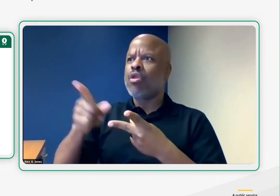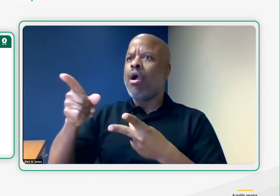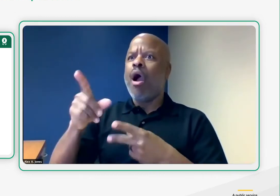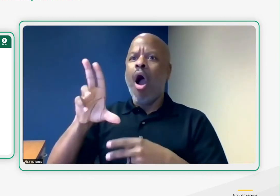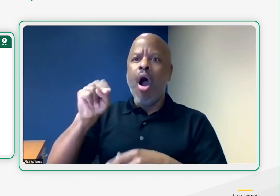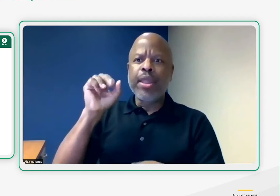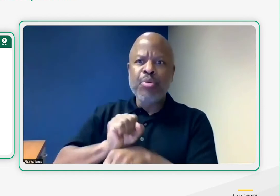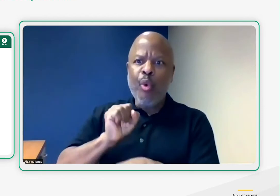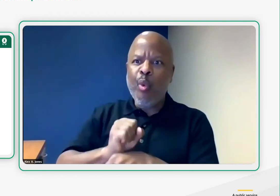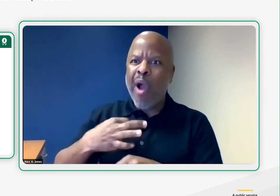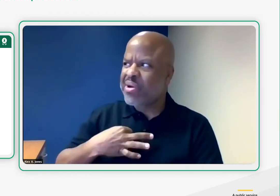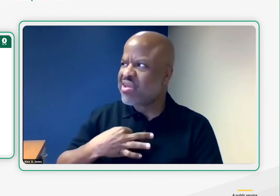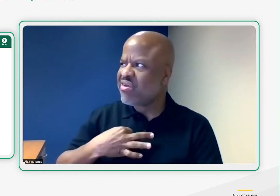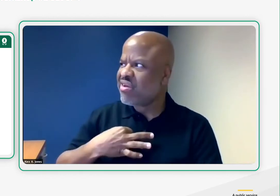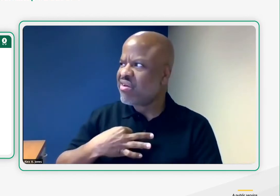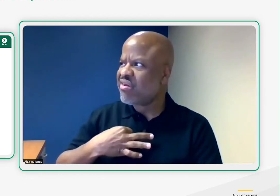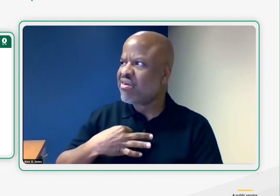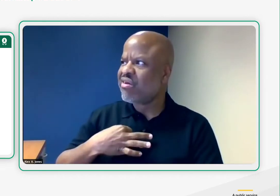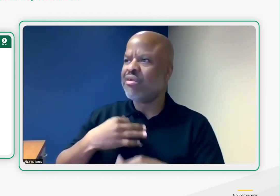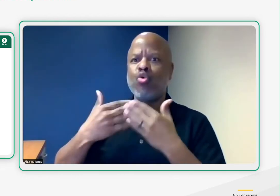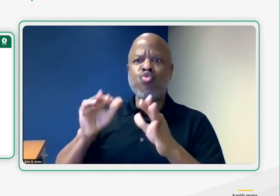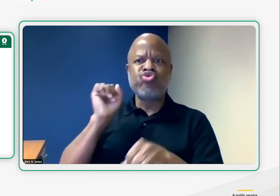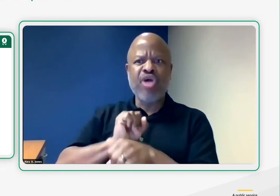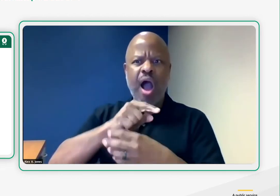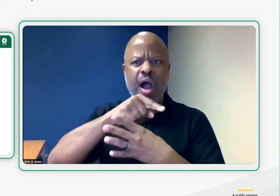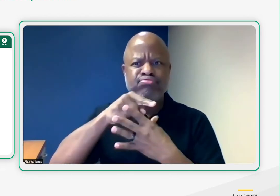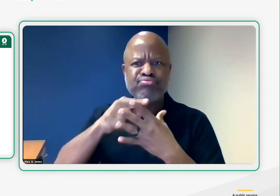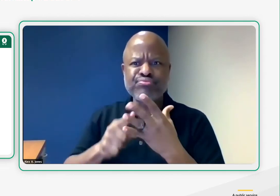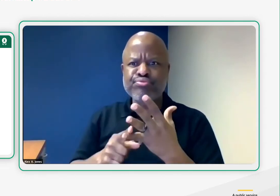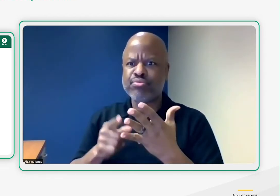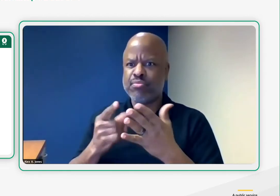when unemployment skyrocketed, when folks were losing their jobs,